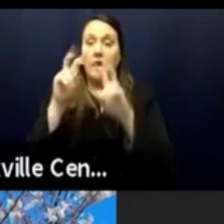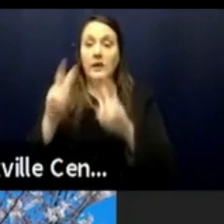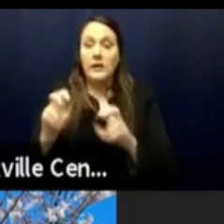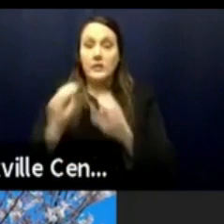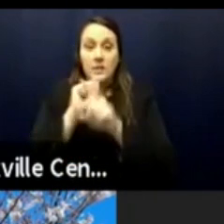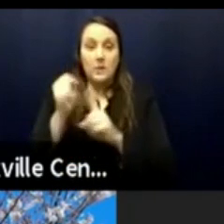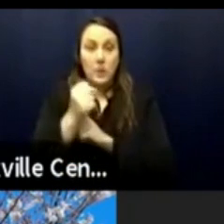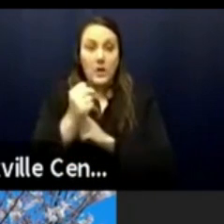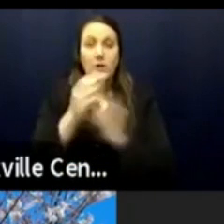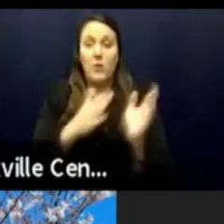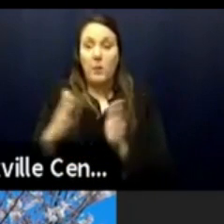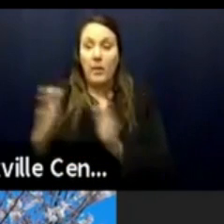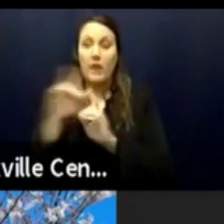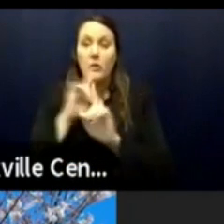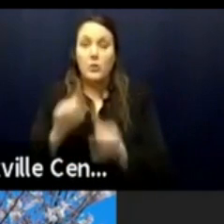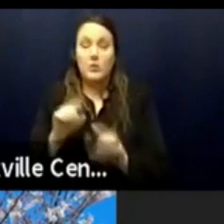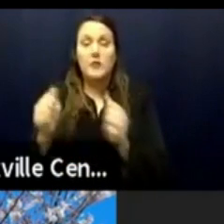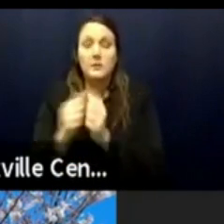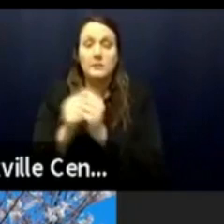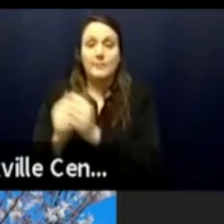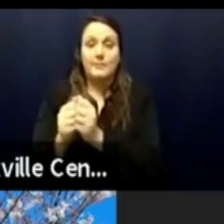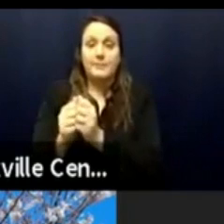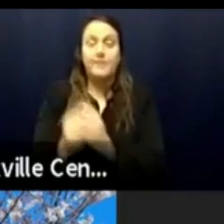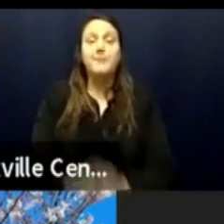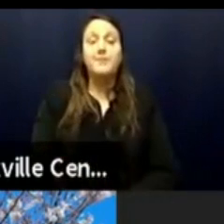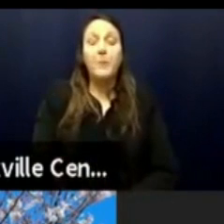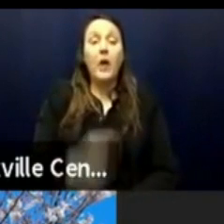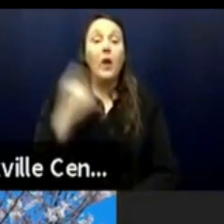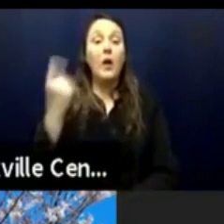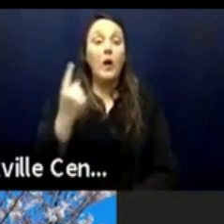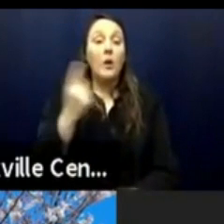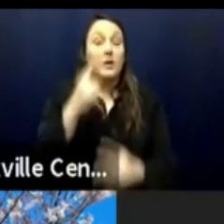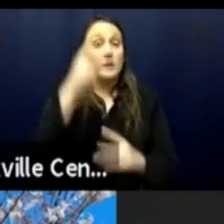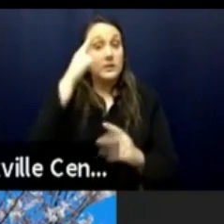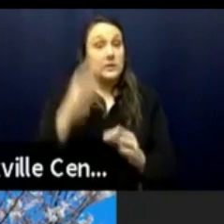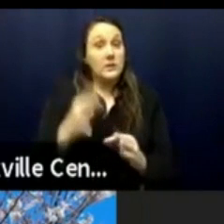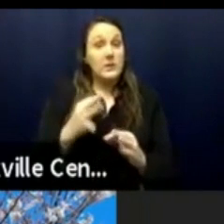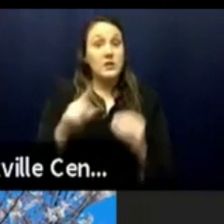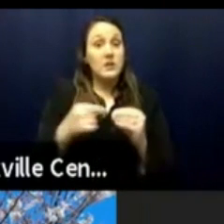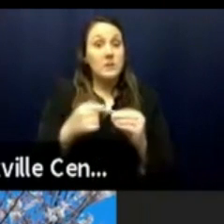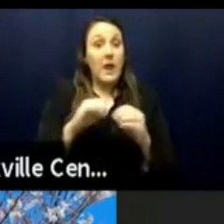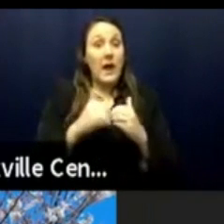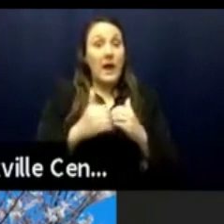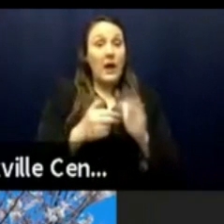PATIENTS OR VENTILATED PATIENTS. AFTER STICKING WITH OUR HOSPITAL PARTNERS, THEY STATED THE BENCHMARK SHOULD BE REPRESENTED IN YELLOW. HOSPITAL SYSTEMS CONTINUE TO